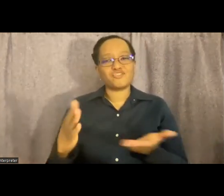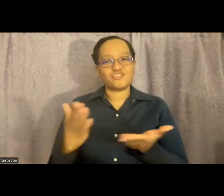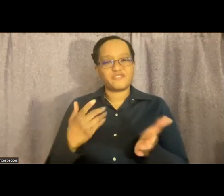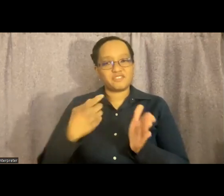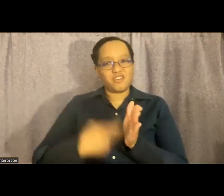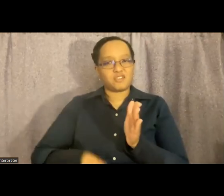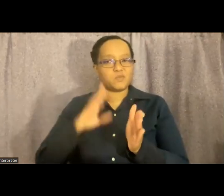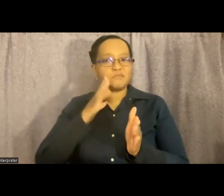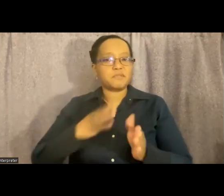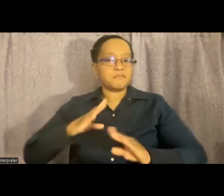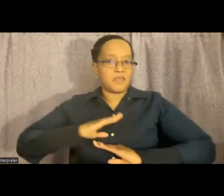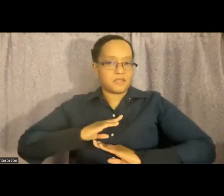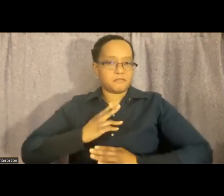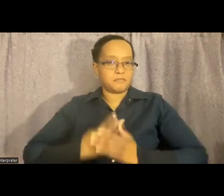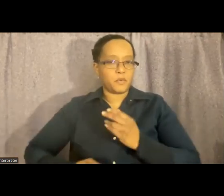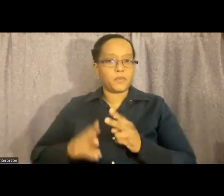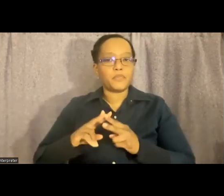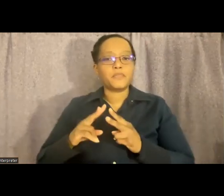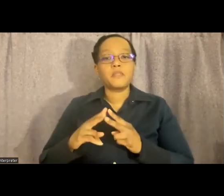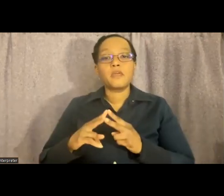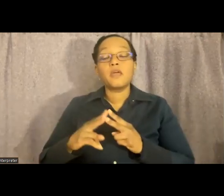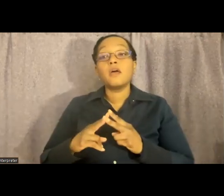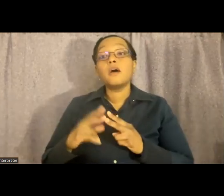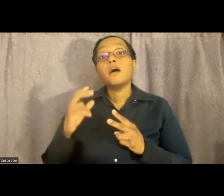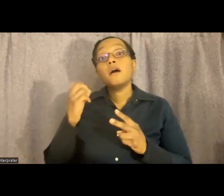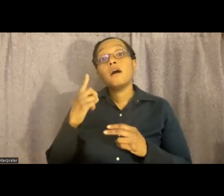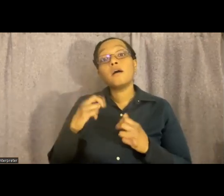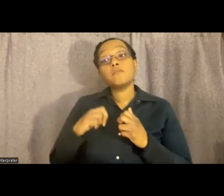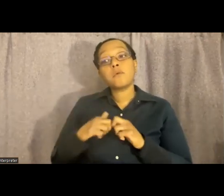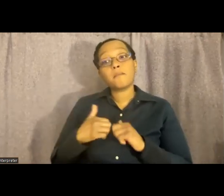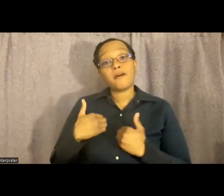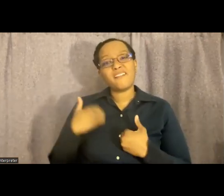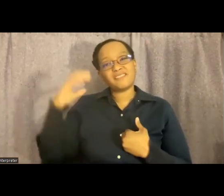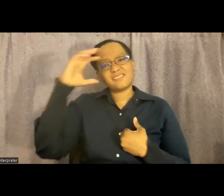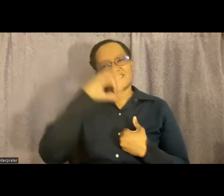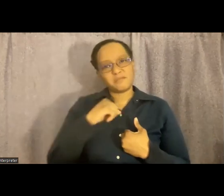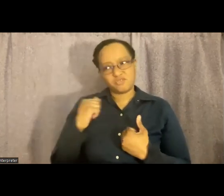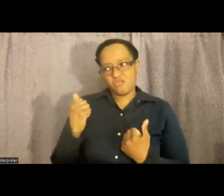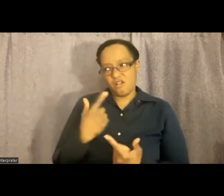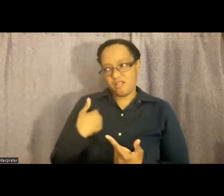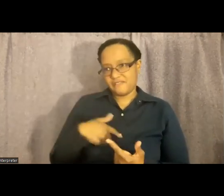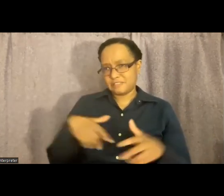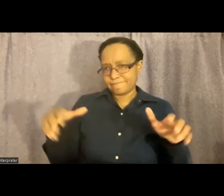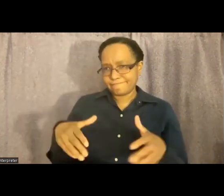The problem and why we have assumption that we are all here to solve , that community